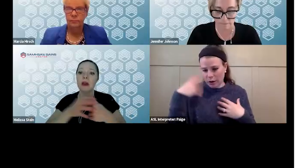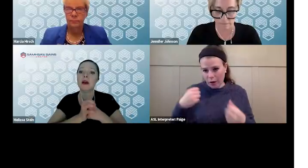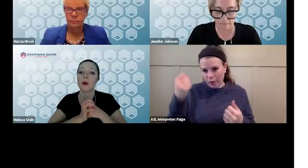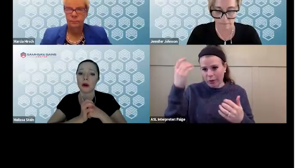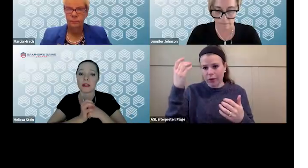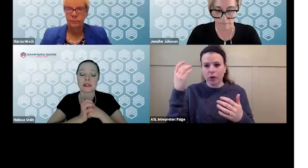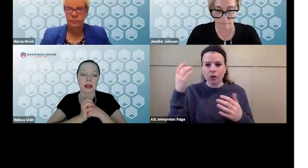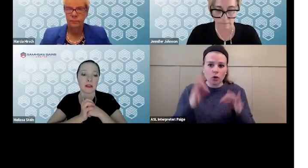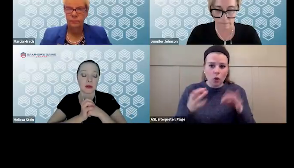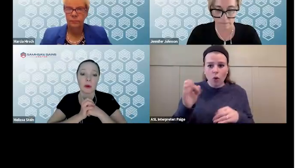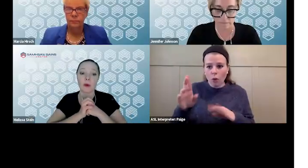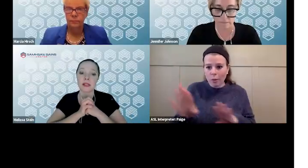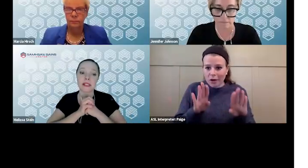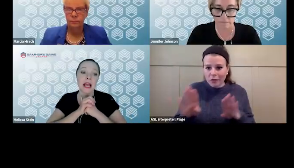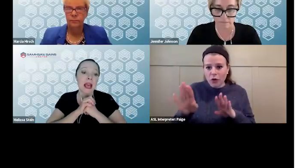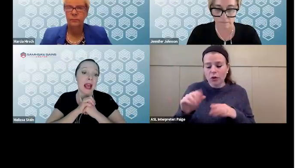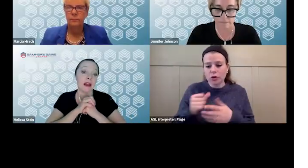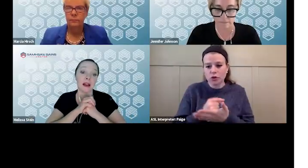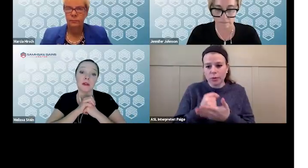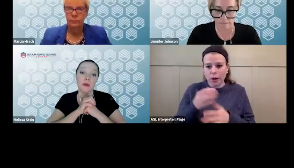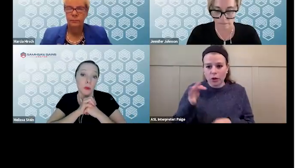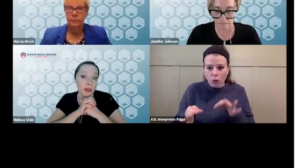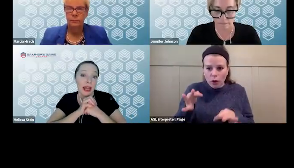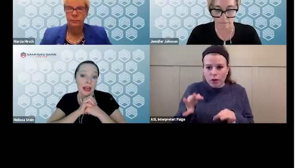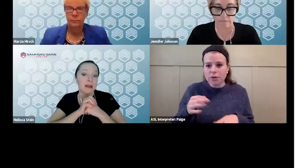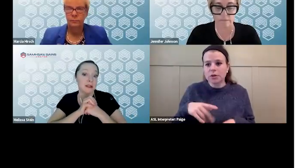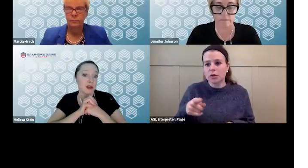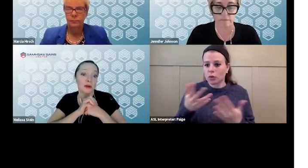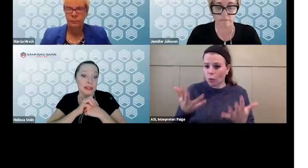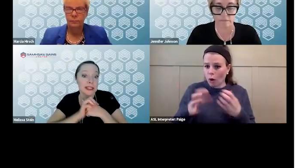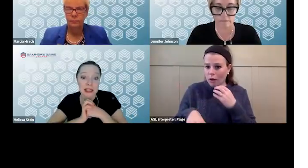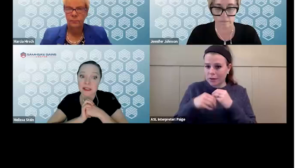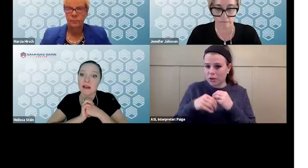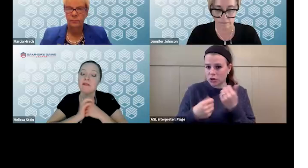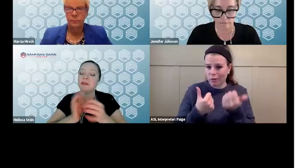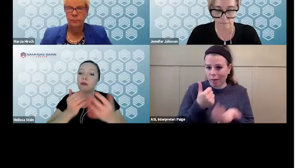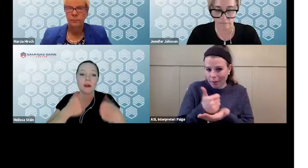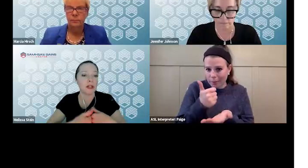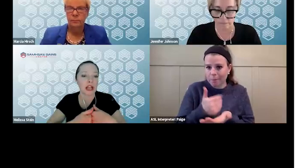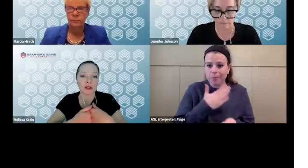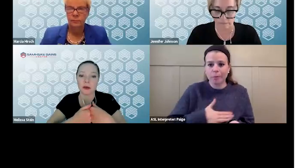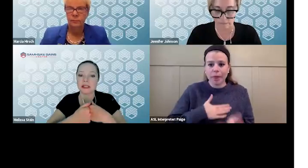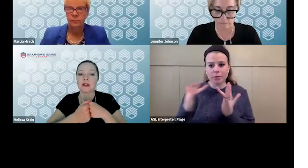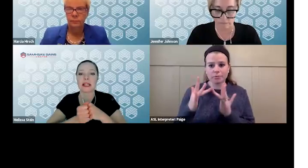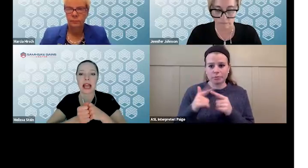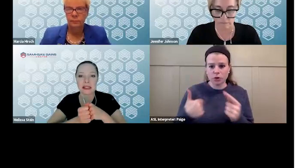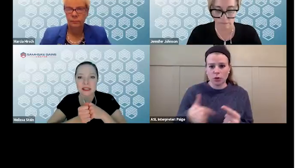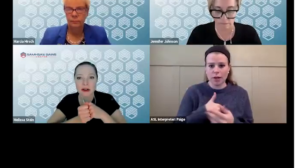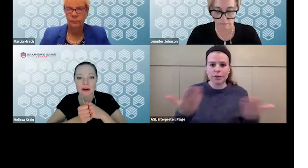health courts, uh, treatment courts, and, uh, you would like additional assistance, feel free to reach out to us here at the GAINS Center.